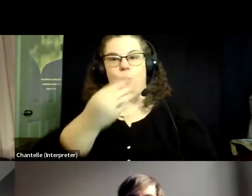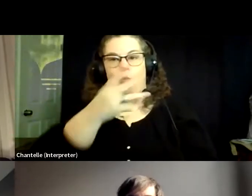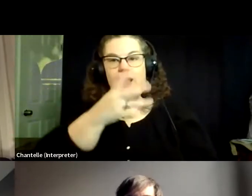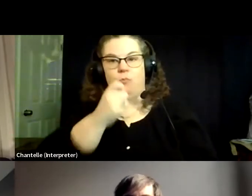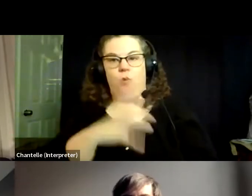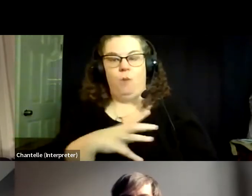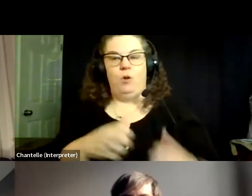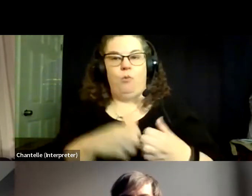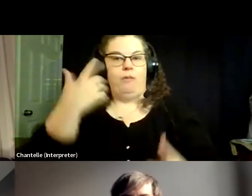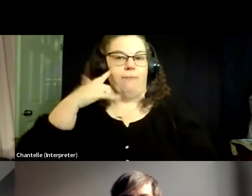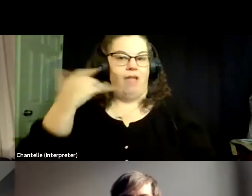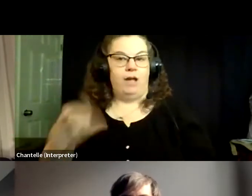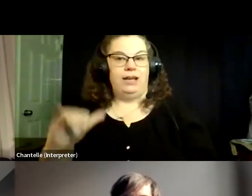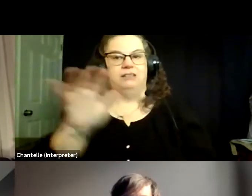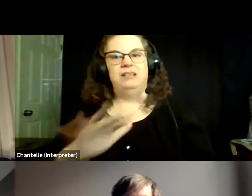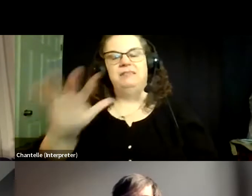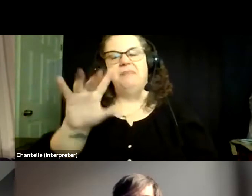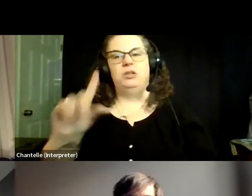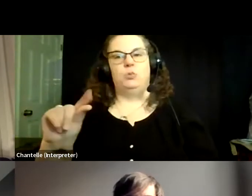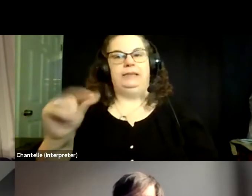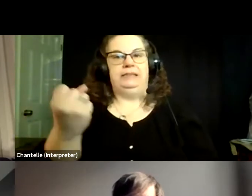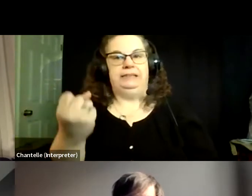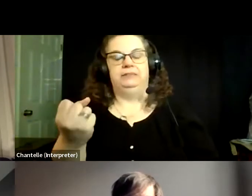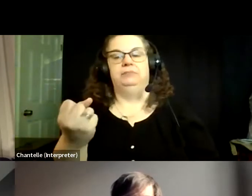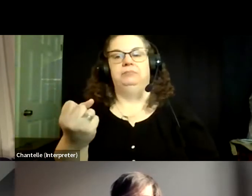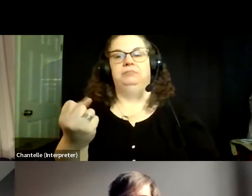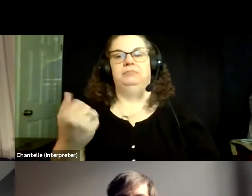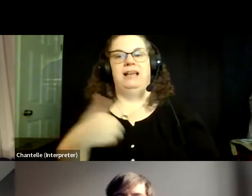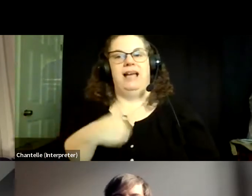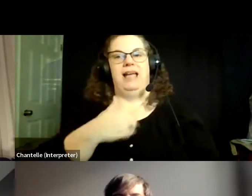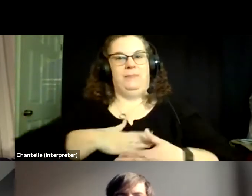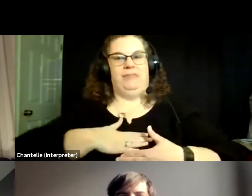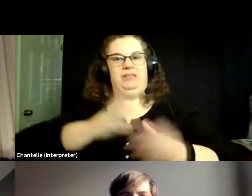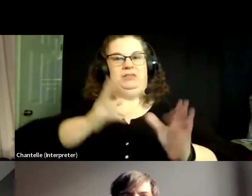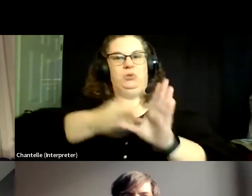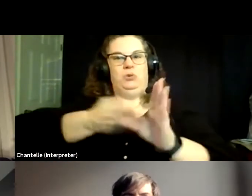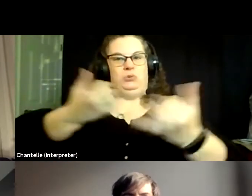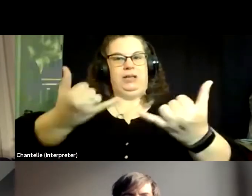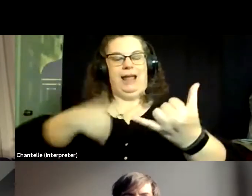long hair in my mid 20s. I'm